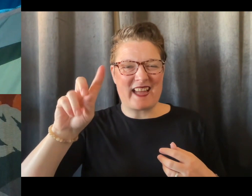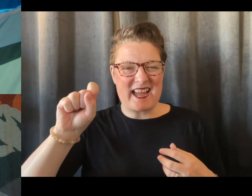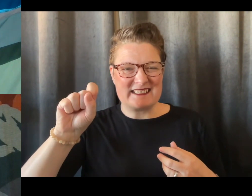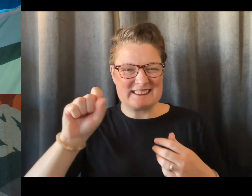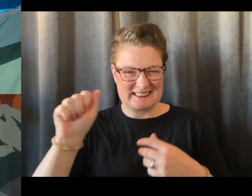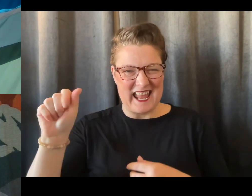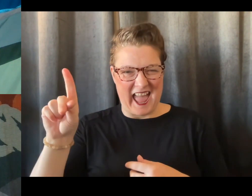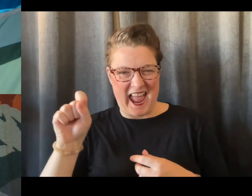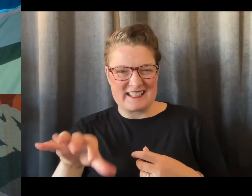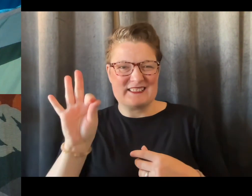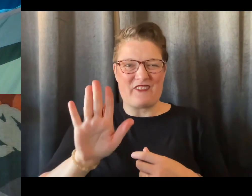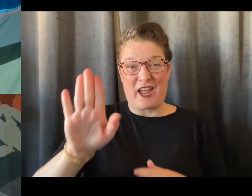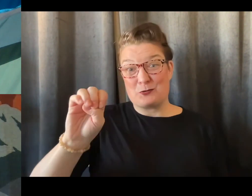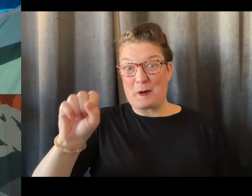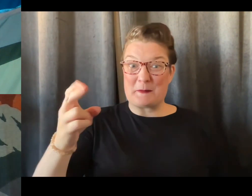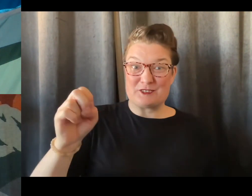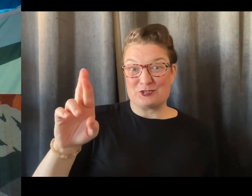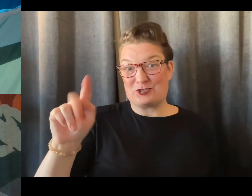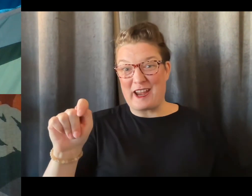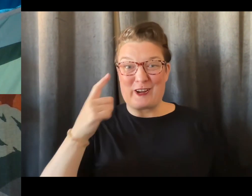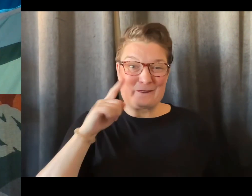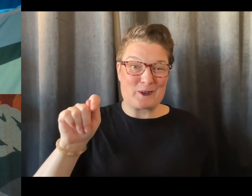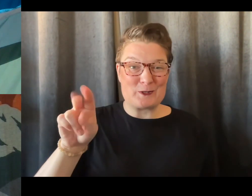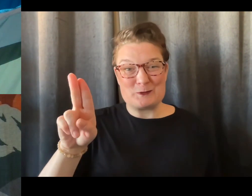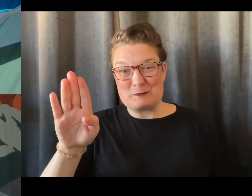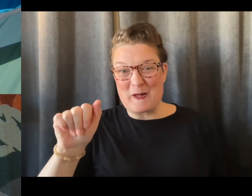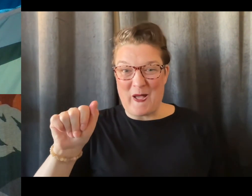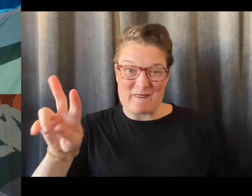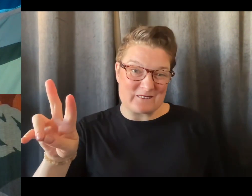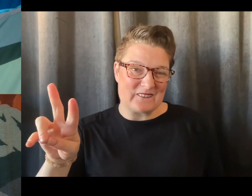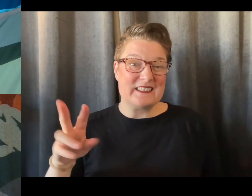beshert for Tu B'Av and I don't know if I'll have the energy to create